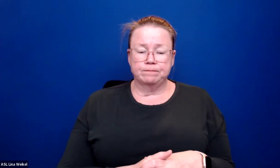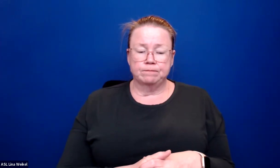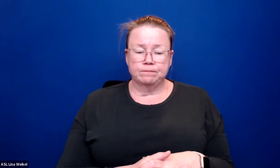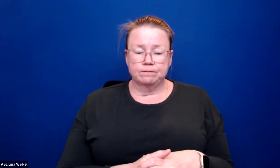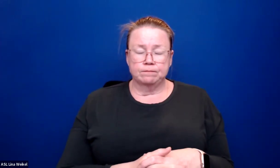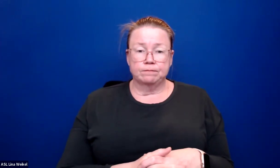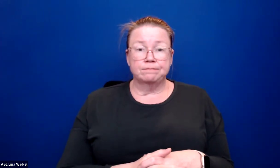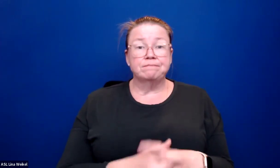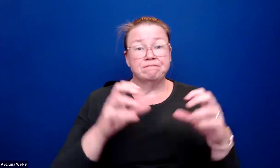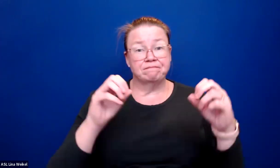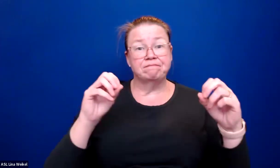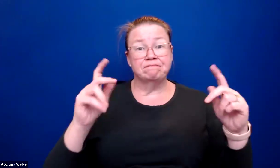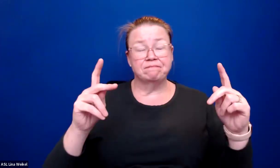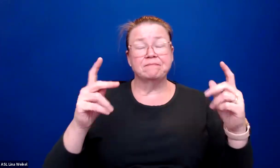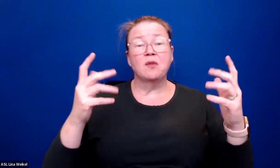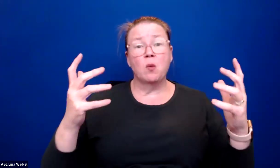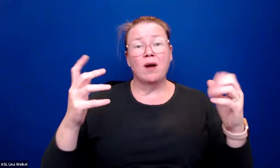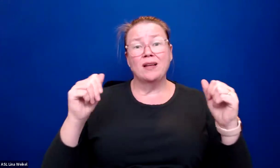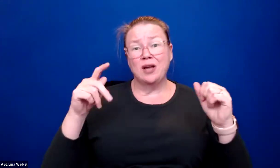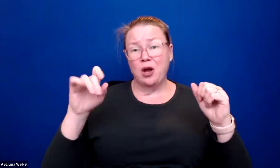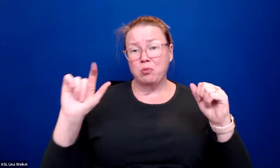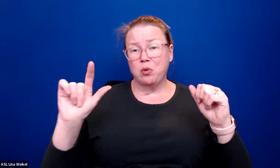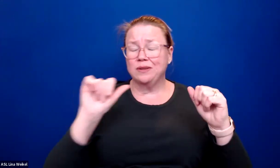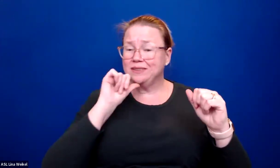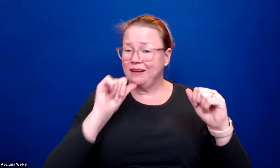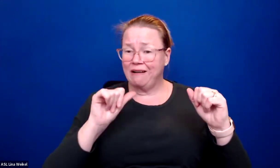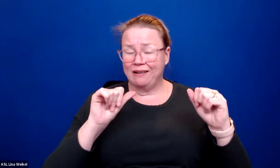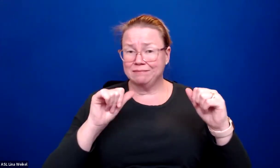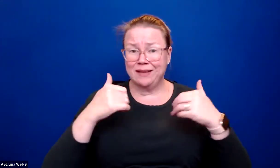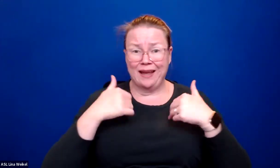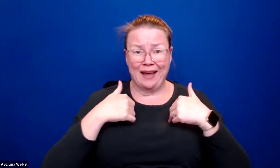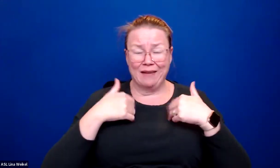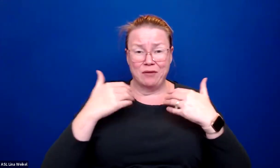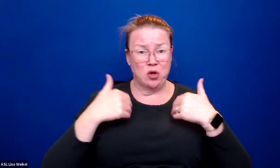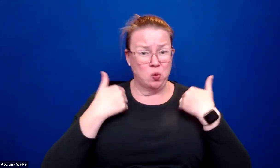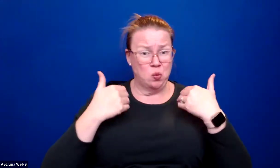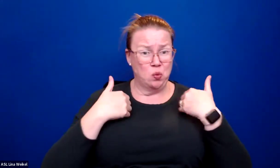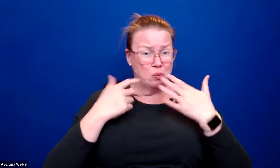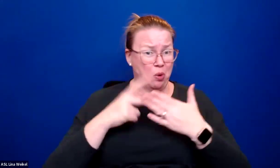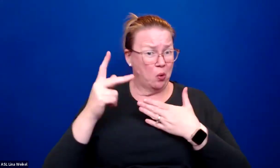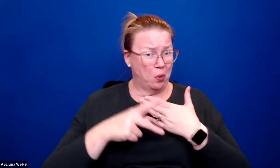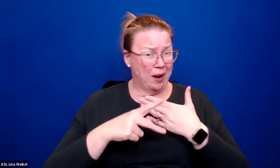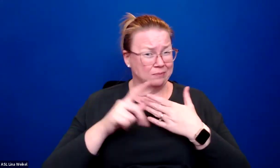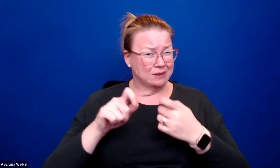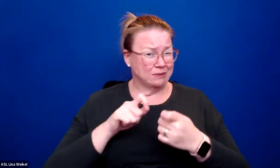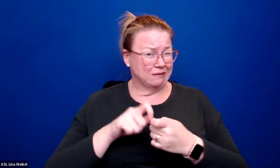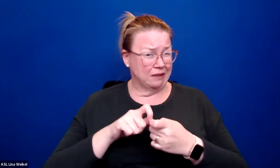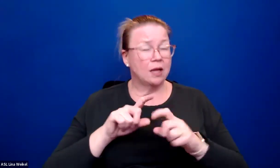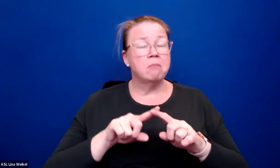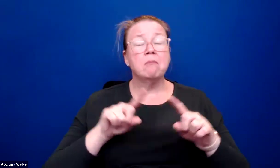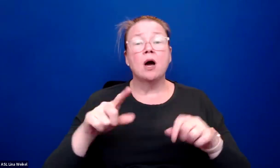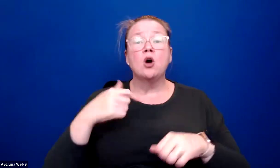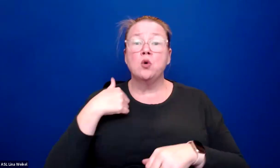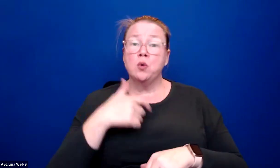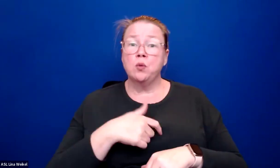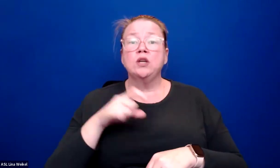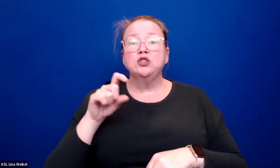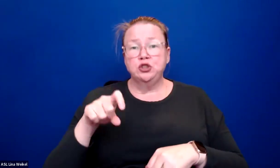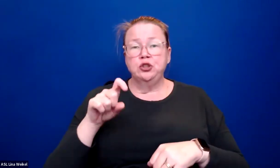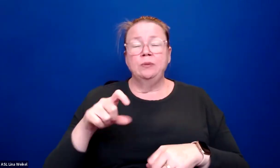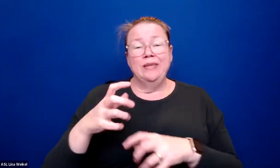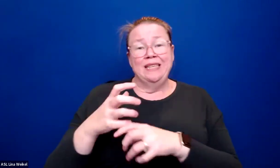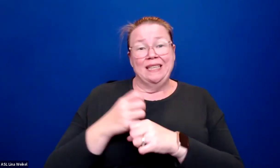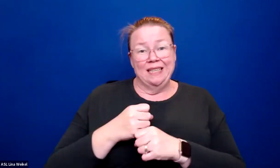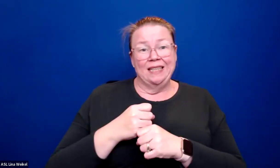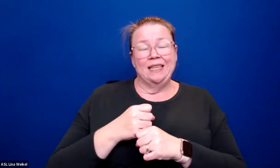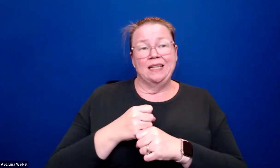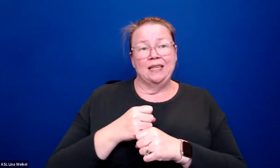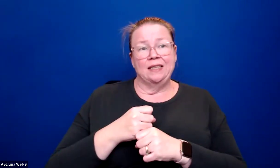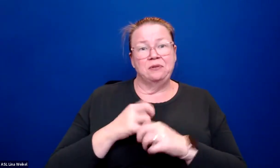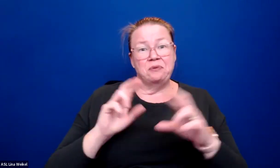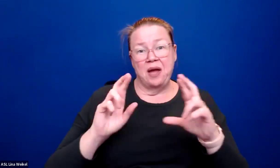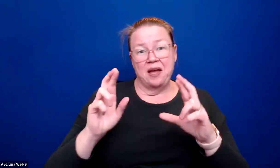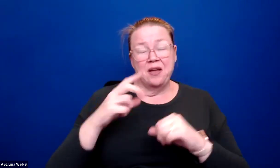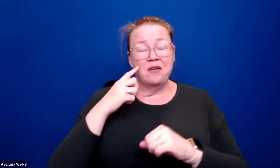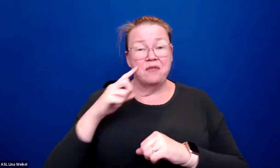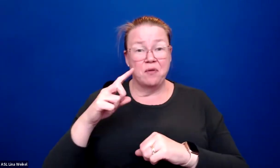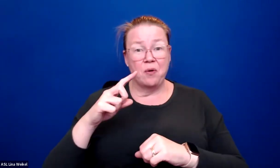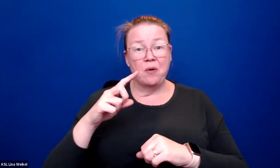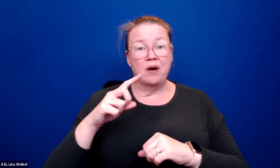Elissa w/ APRIL: Okay? Well, I, April. Doesn't have a youth program per se. But we should be getting geared up for the lead on